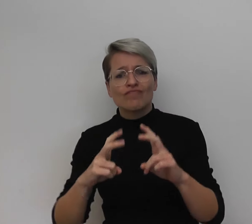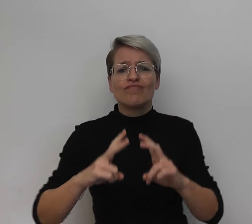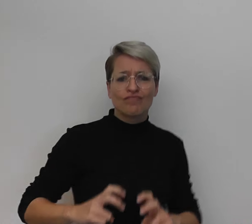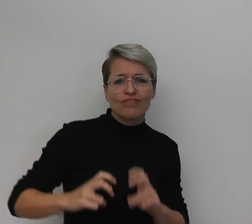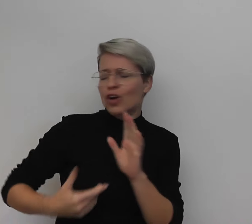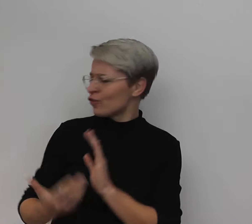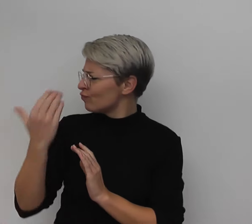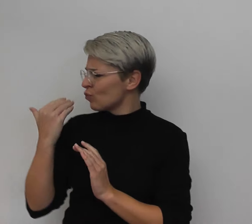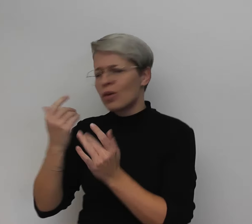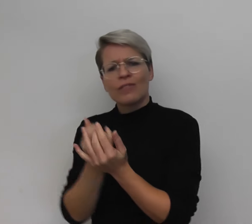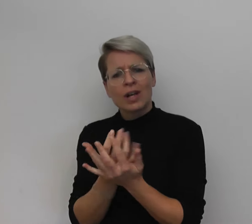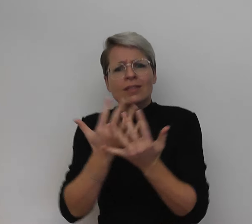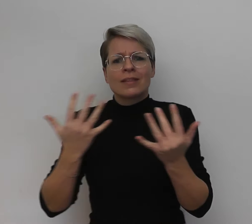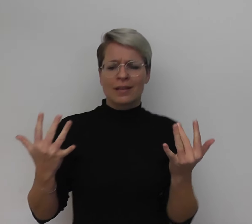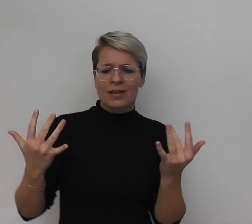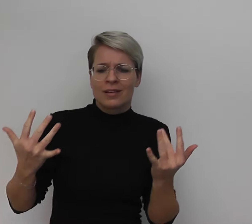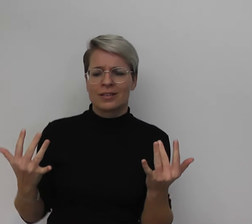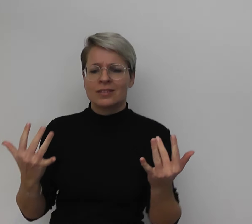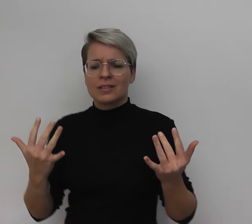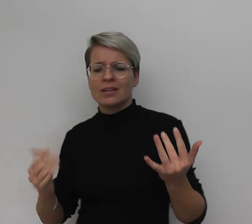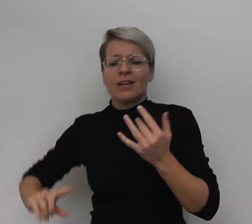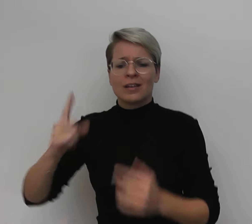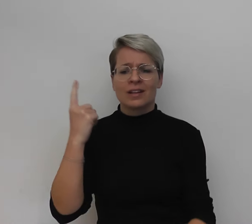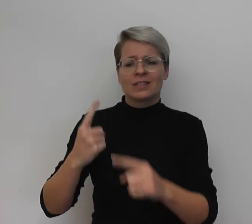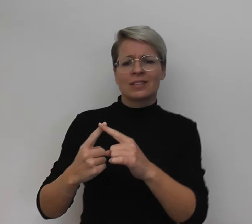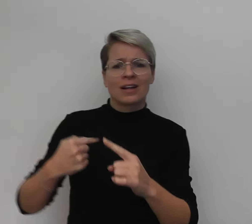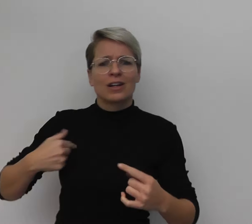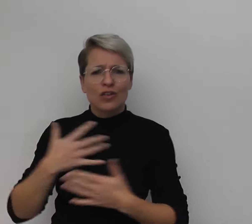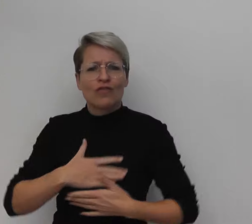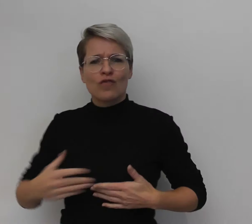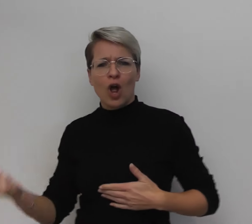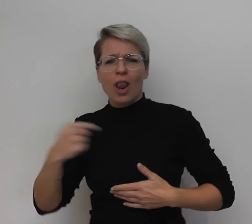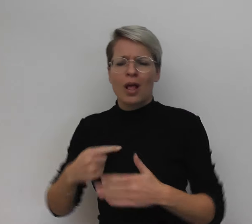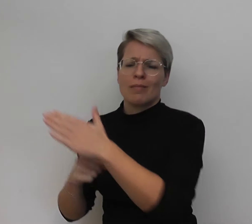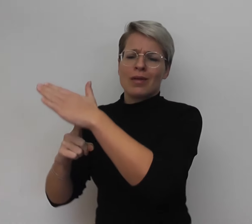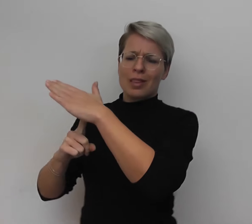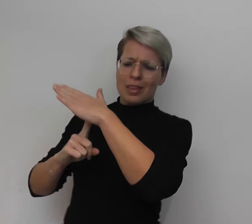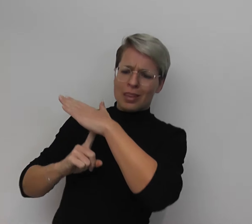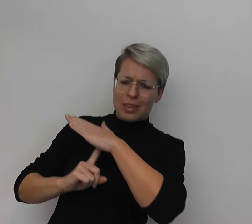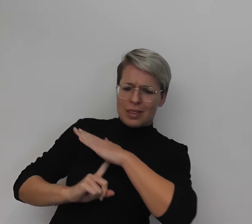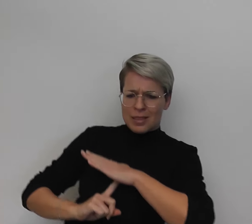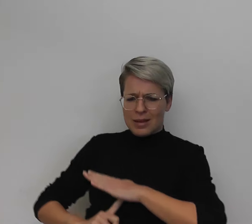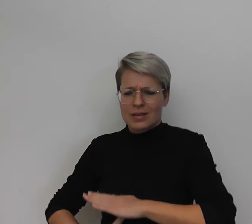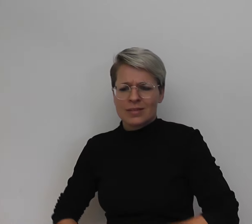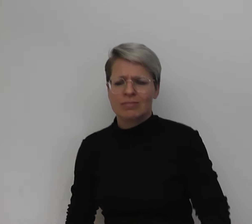Is getting lost in the past To find where I'd first hear